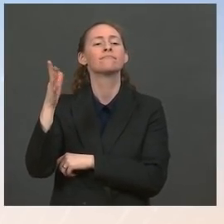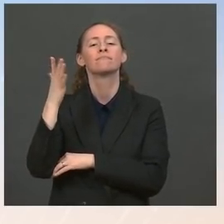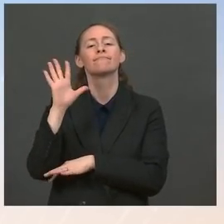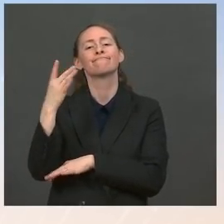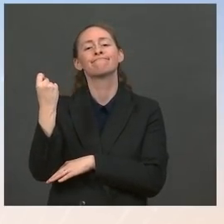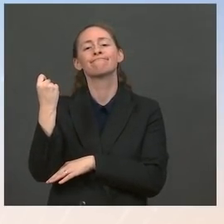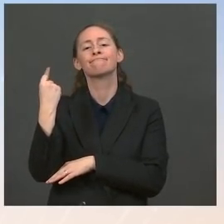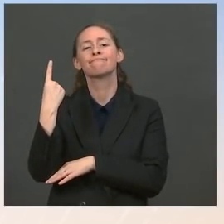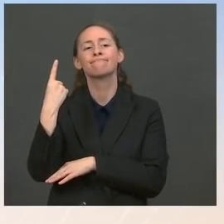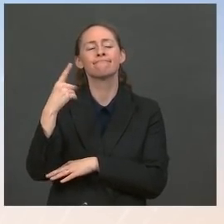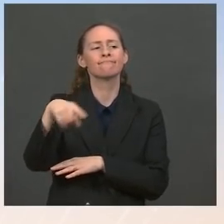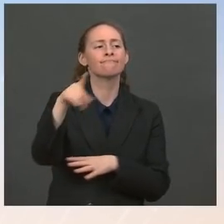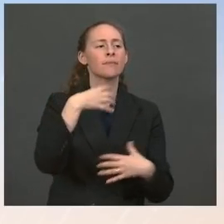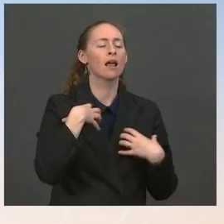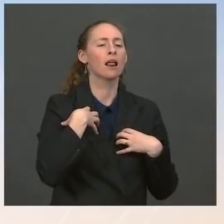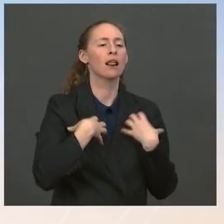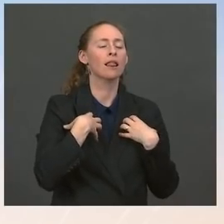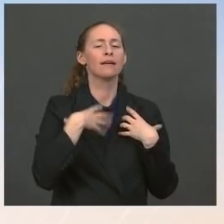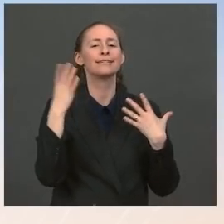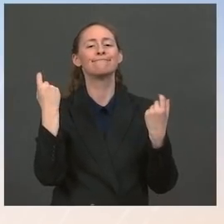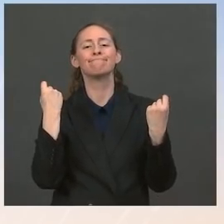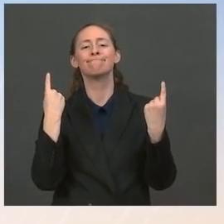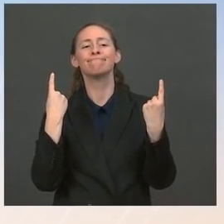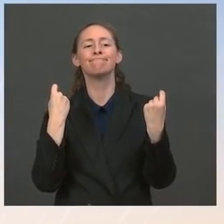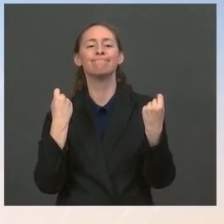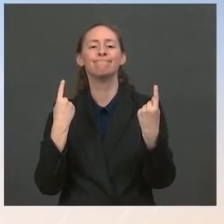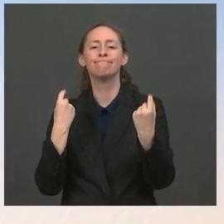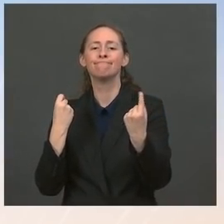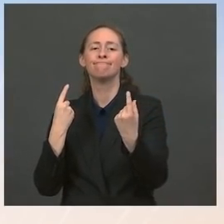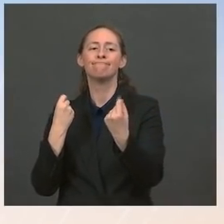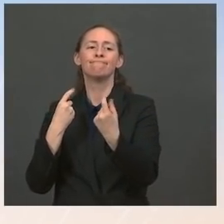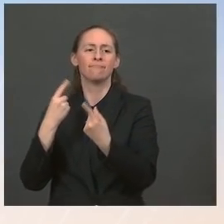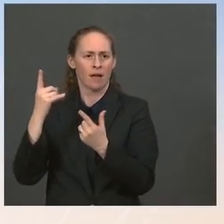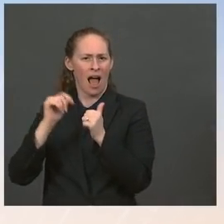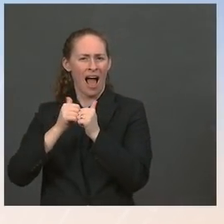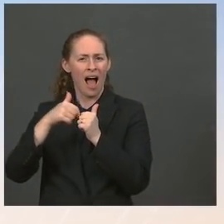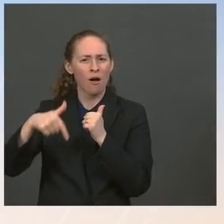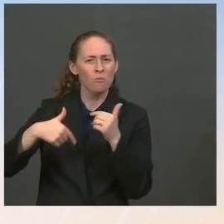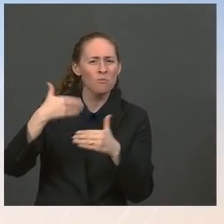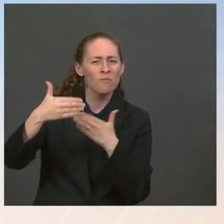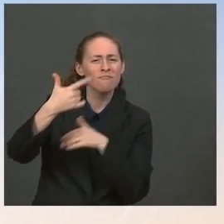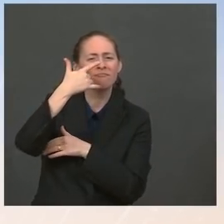She understands what it means to go through this process. So, I -- you know, I think that --